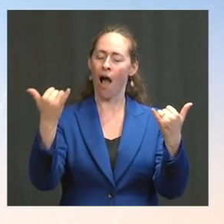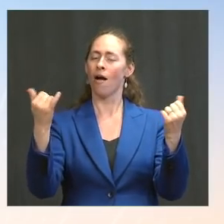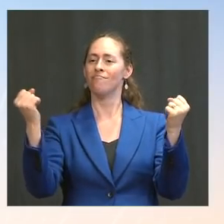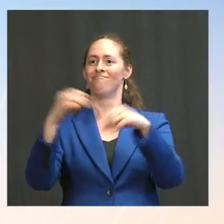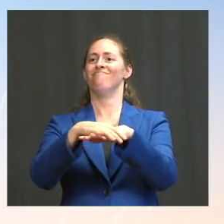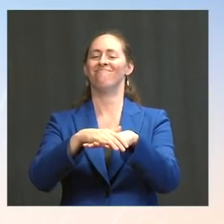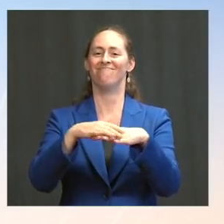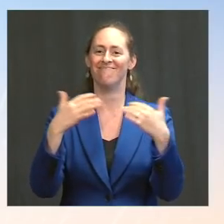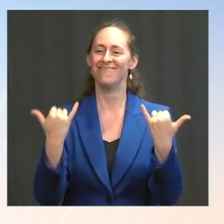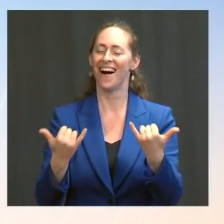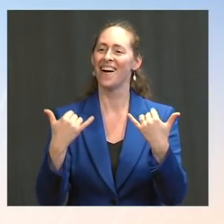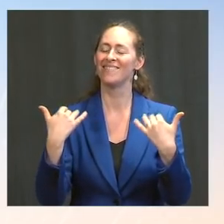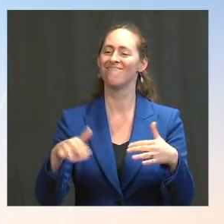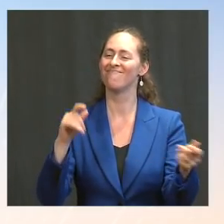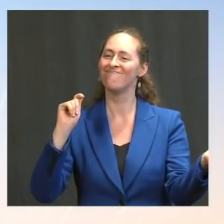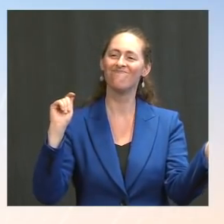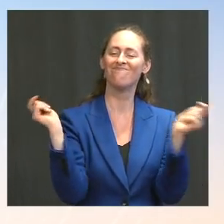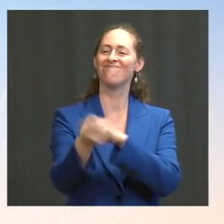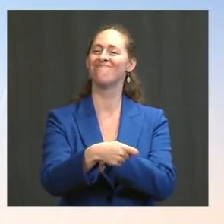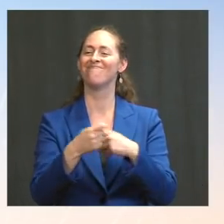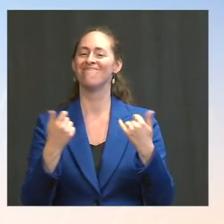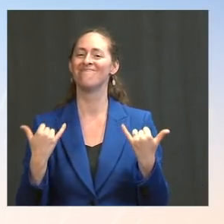except I guess now you guys are significantly more squished.